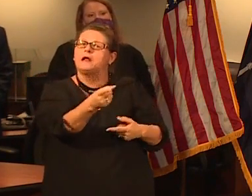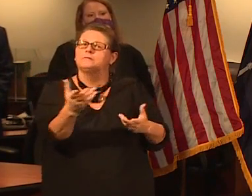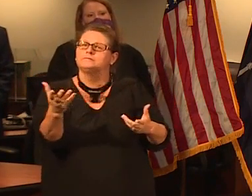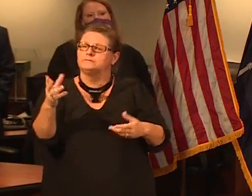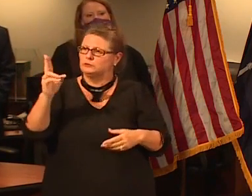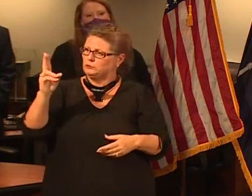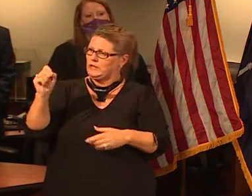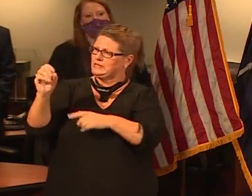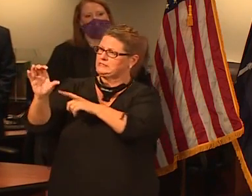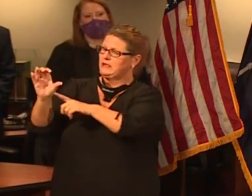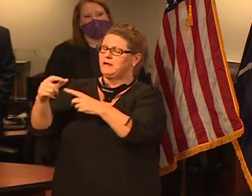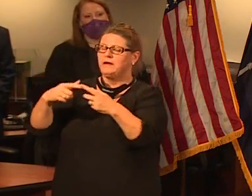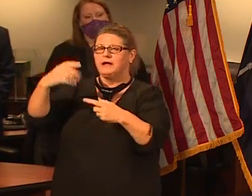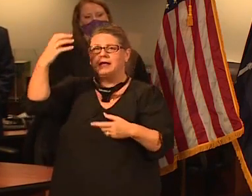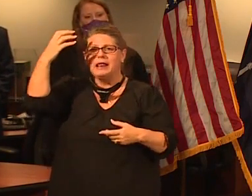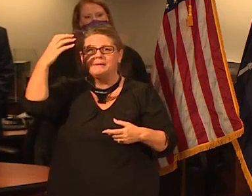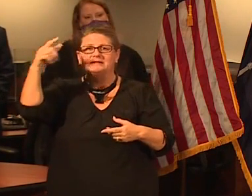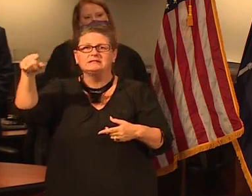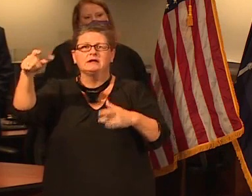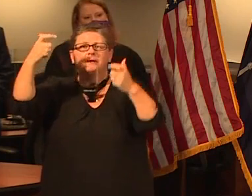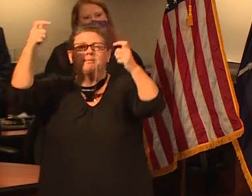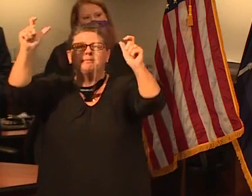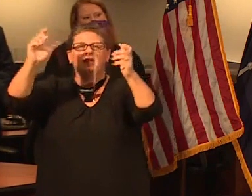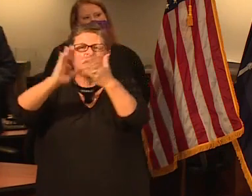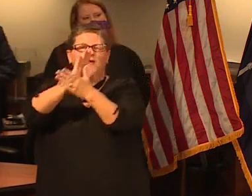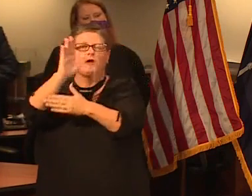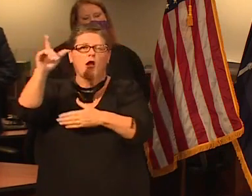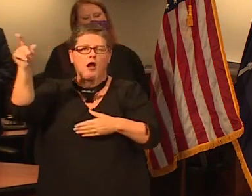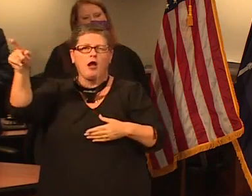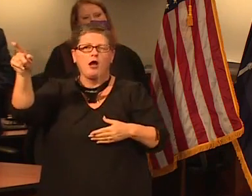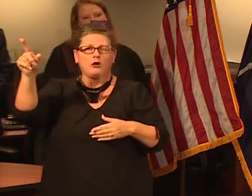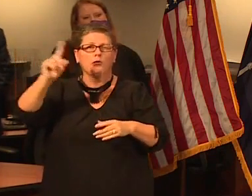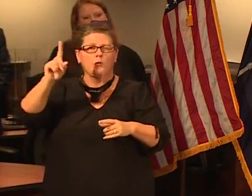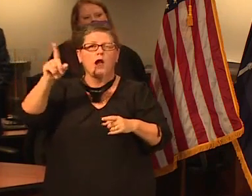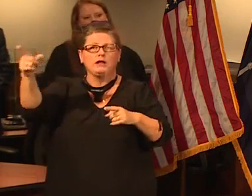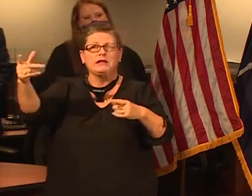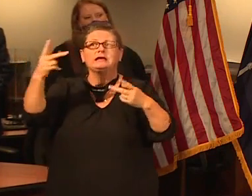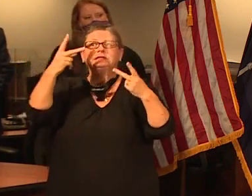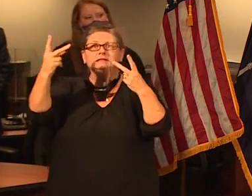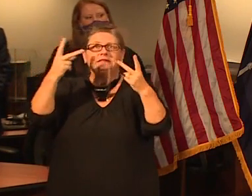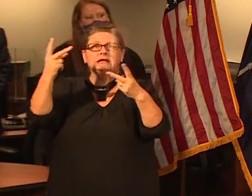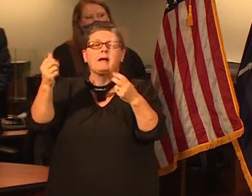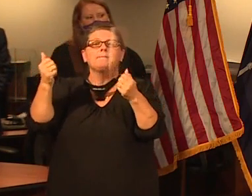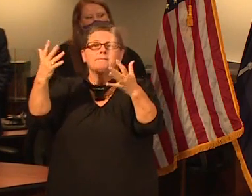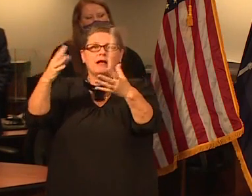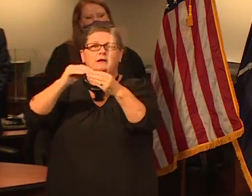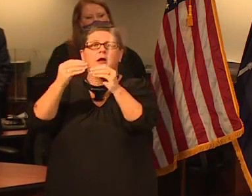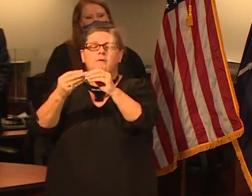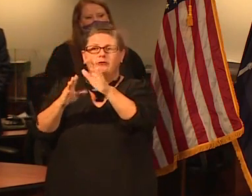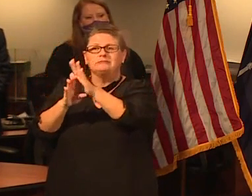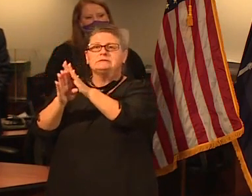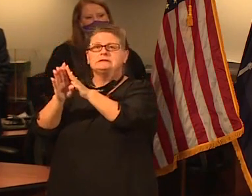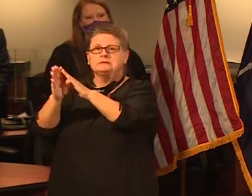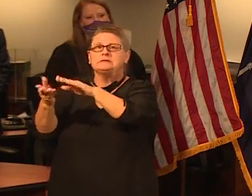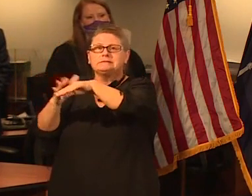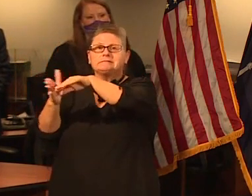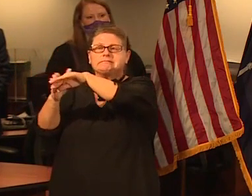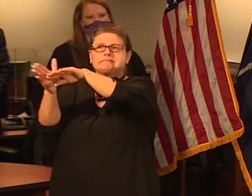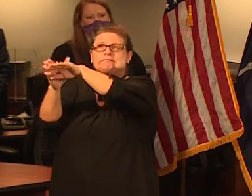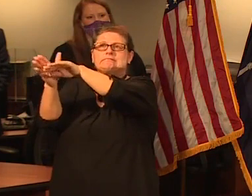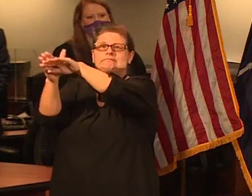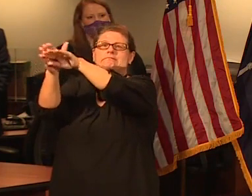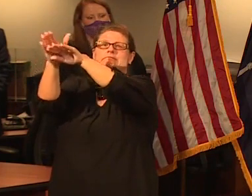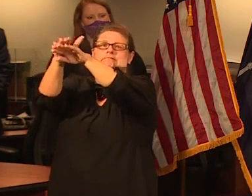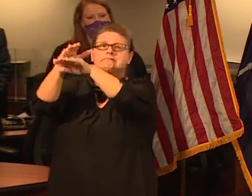I AM WONDERING US WHAT NESSAGE TO PARTICULARLY, THE UNIVERSITY OF SOUTH CAROLINA CLEMSON, YOU A LARGER SCHOOLS WHERE THESE STUDENTS, WHERE THE SCHOOLS